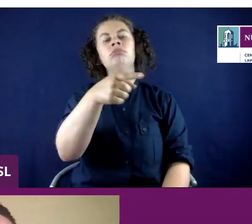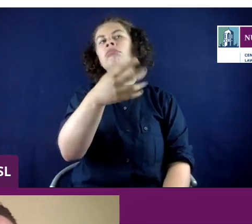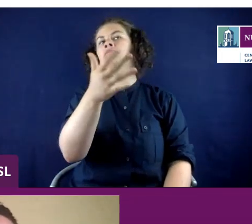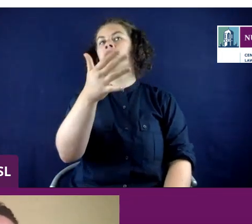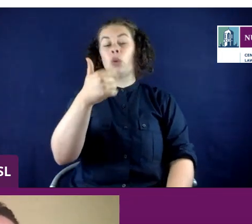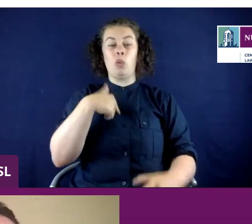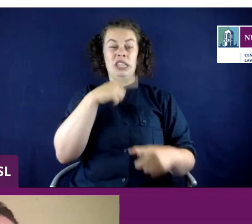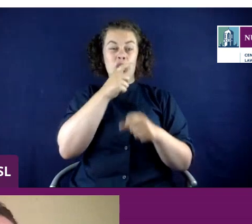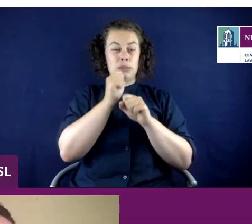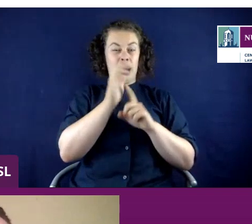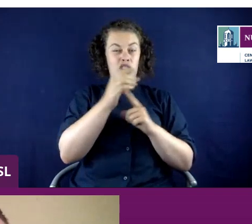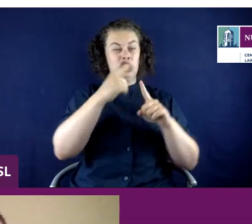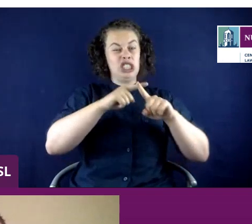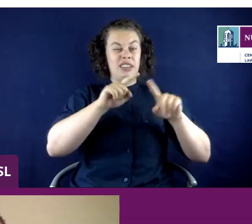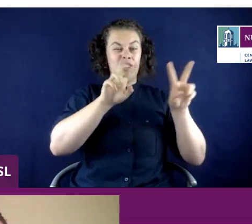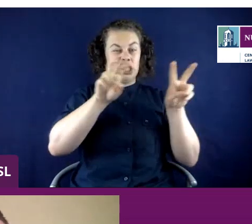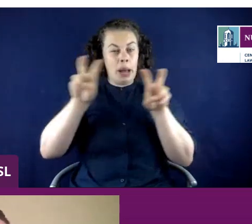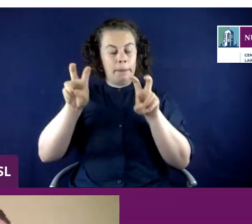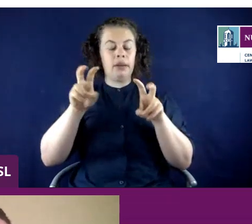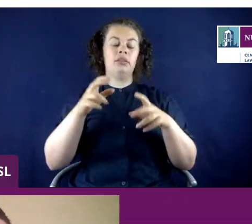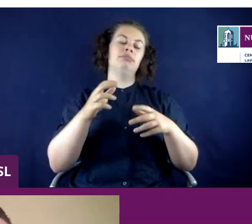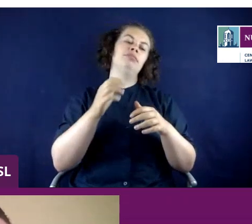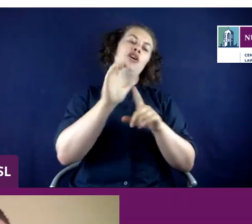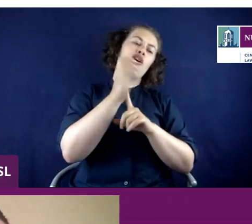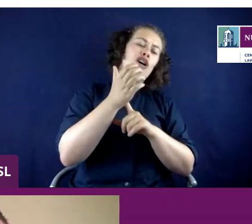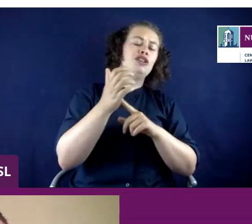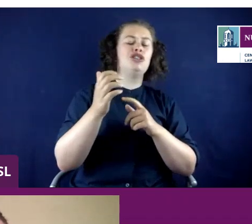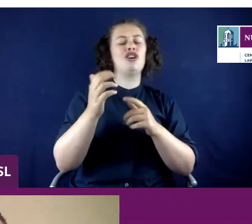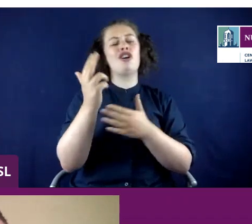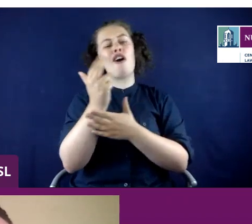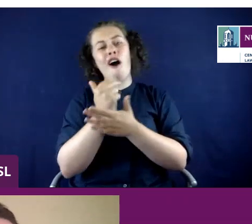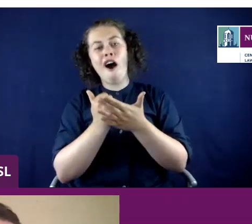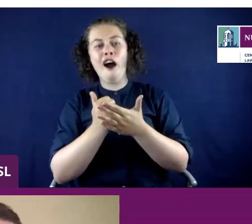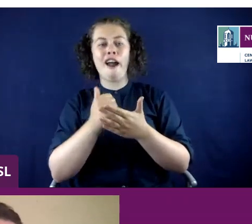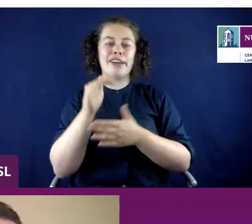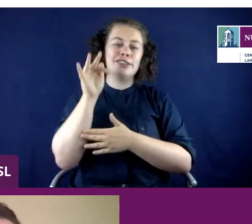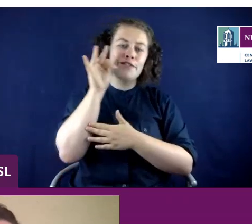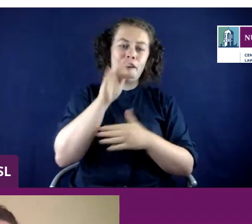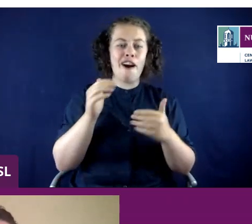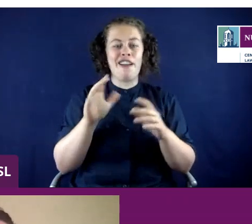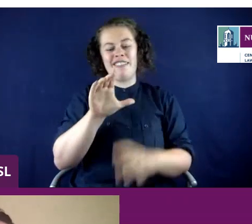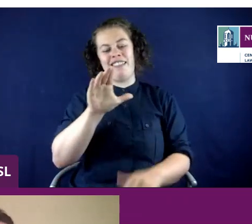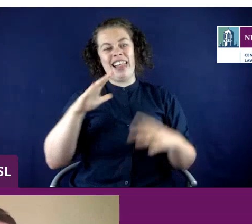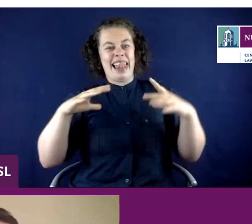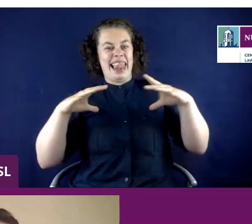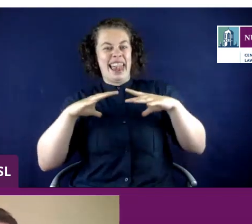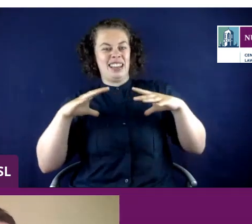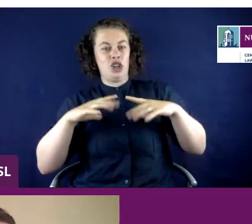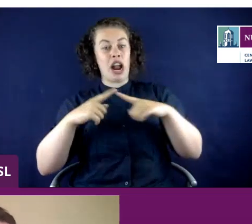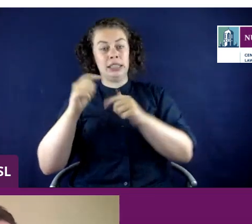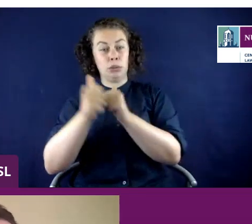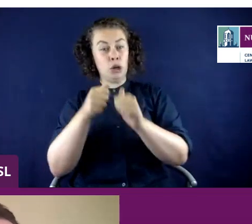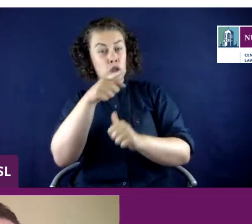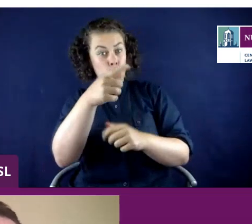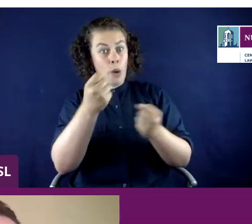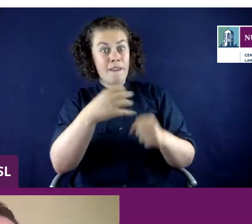What examples of access to these domains we have spoken about, culture, arts, leisure, do you think any of these can be